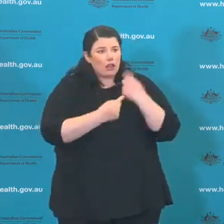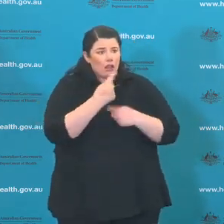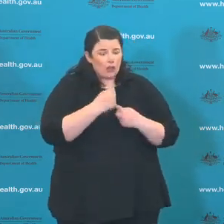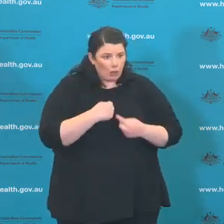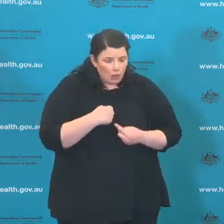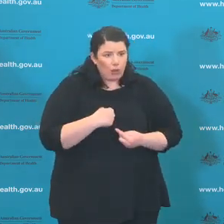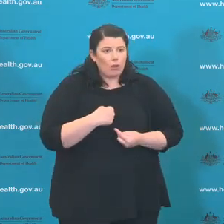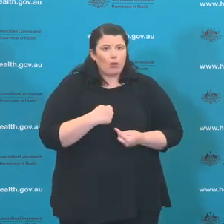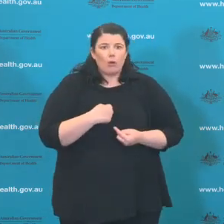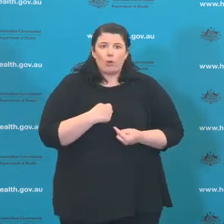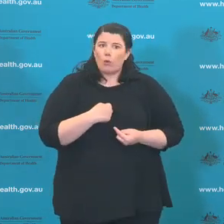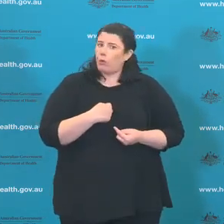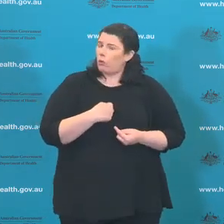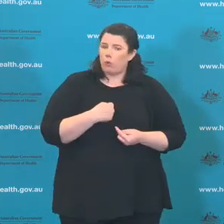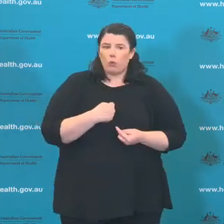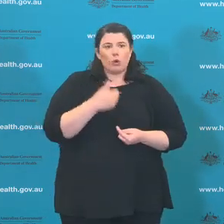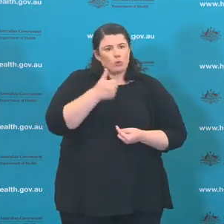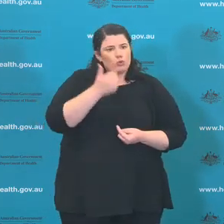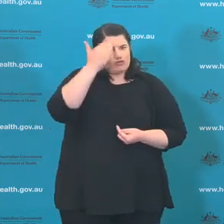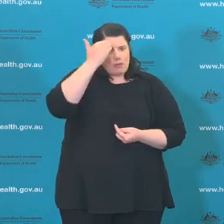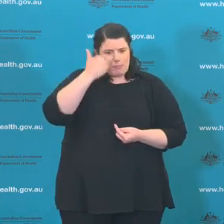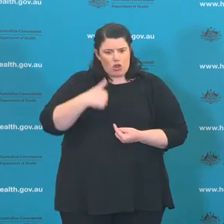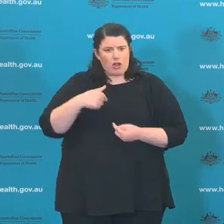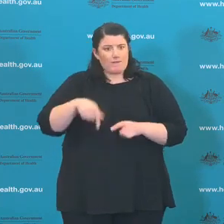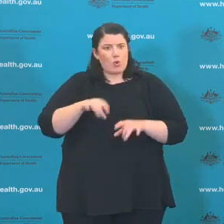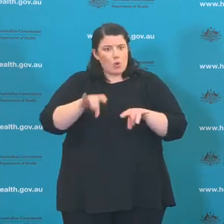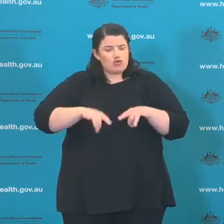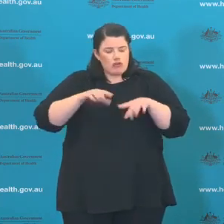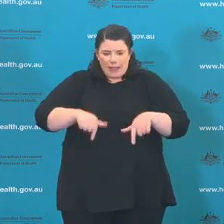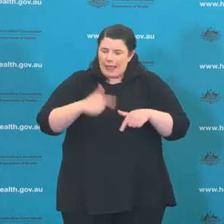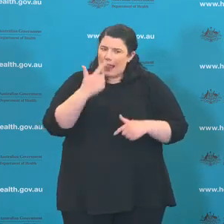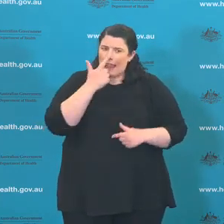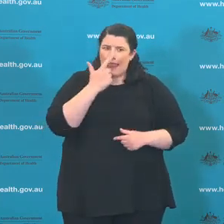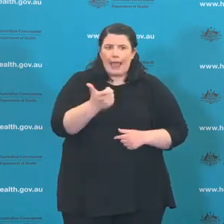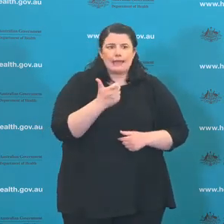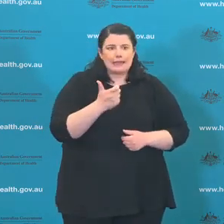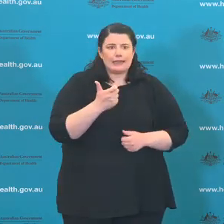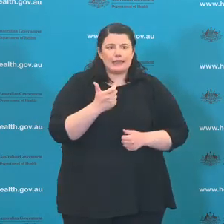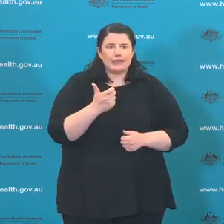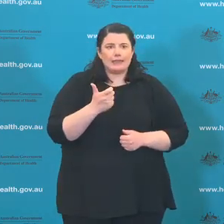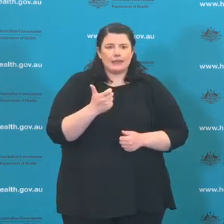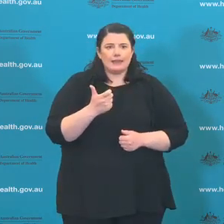salient reminder of how fortunate we are in Australia to have not seen. So we